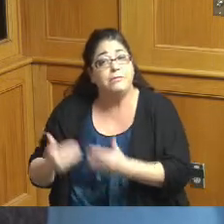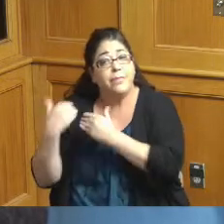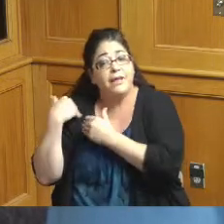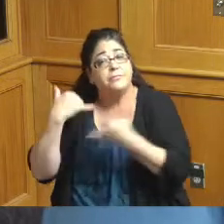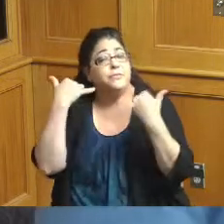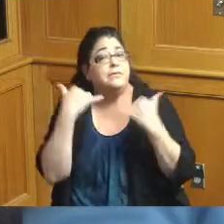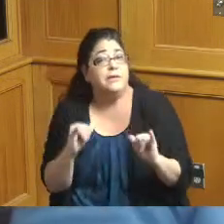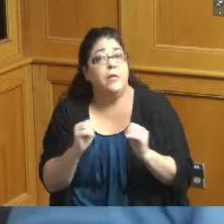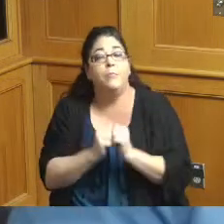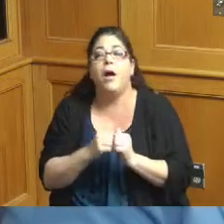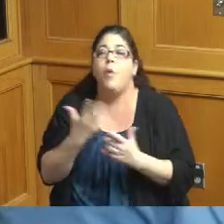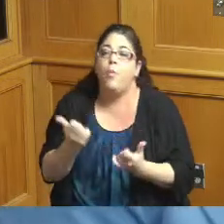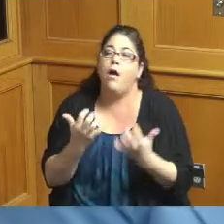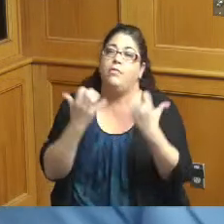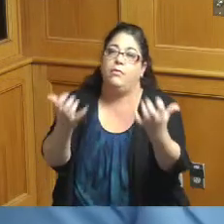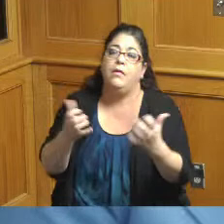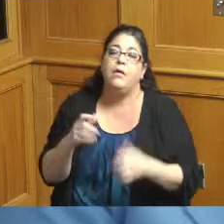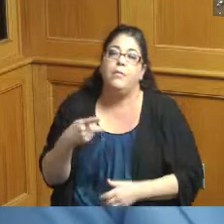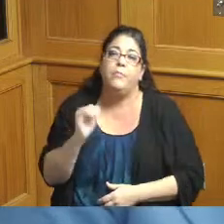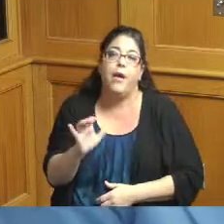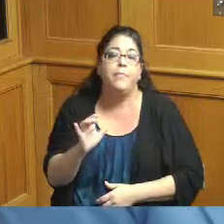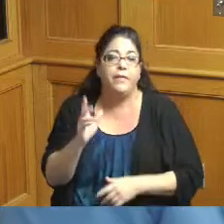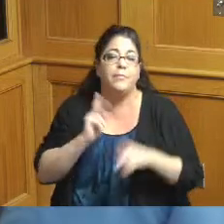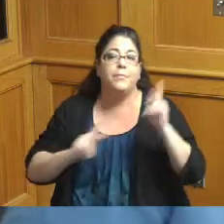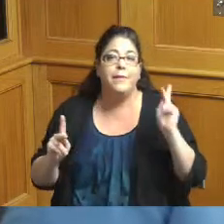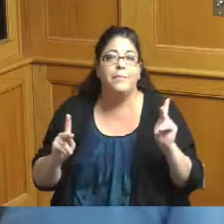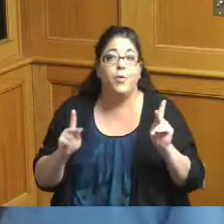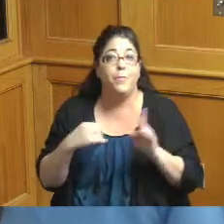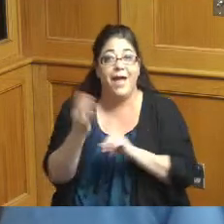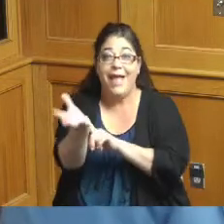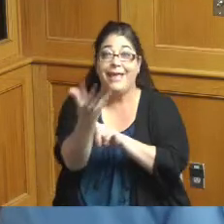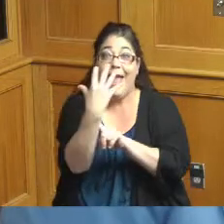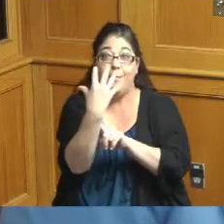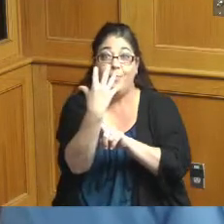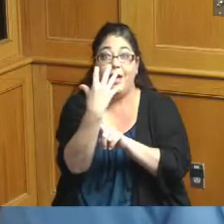we're saying so even when you have something on here the camera goes from you to the to